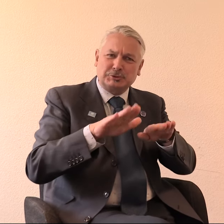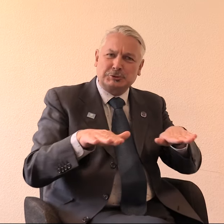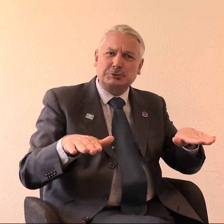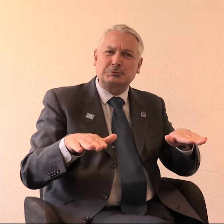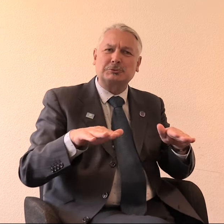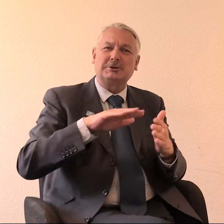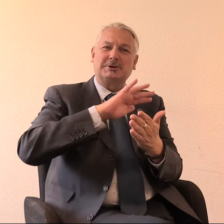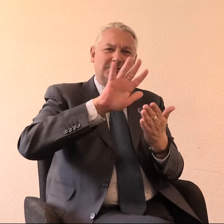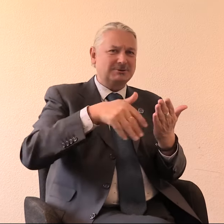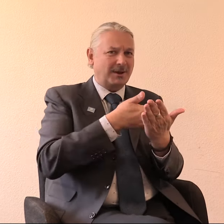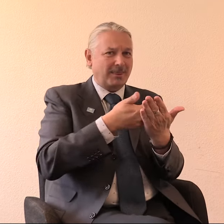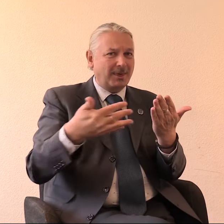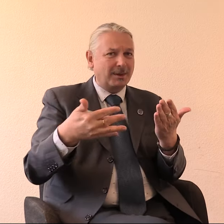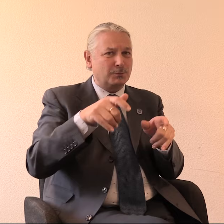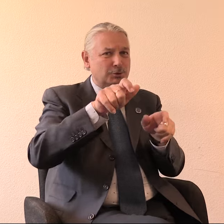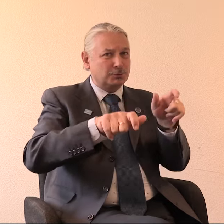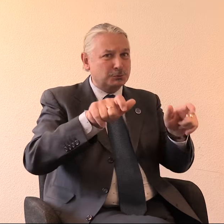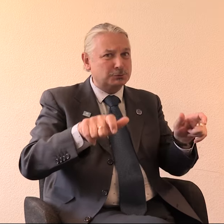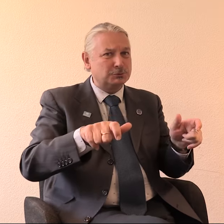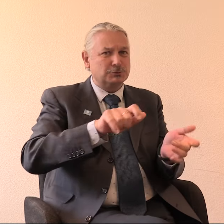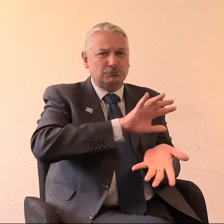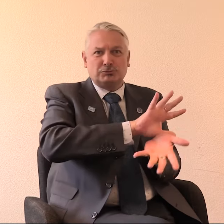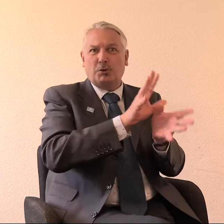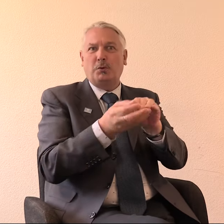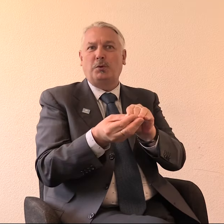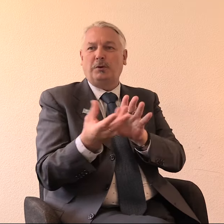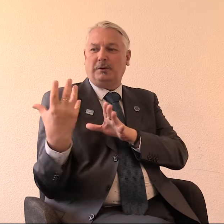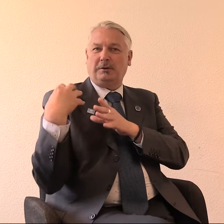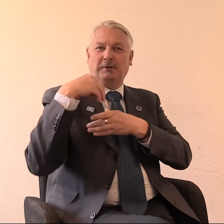including deaf adults and children who are sign language users